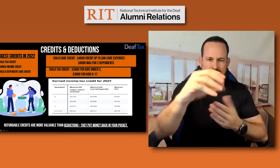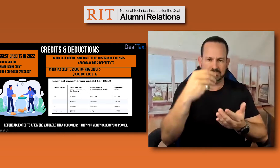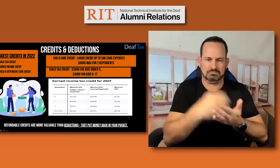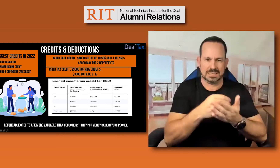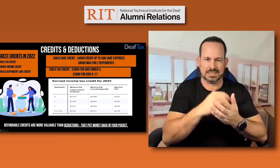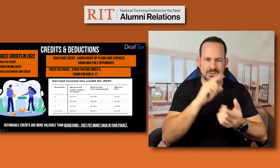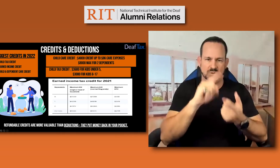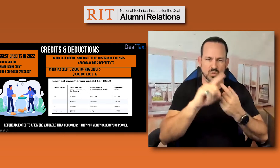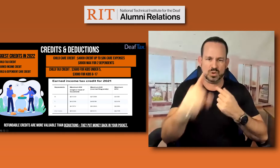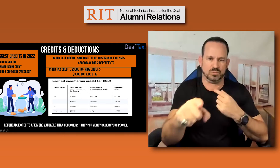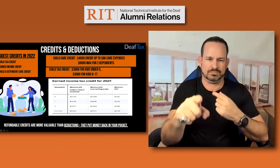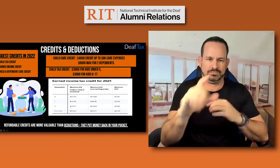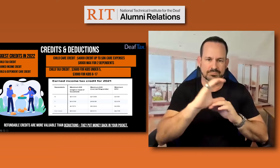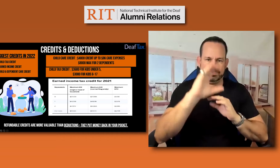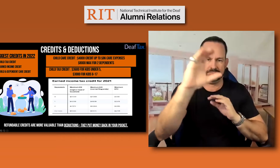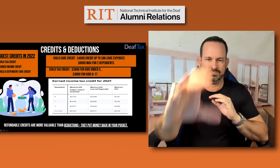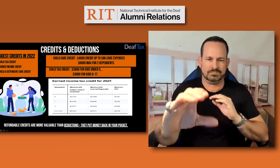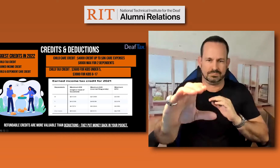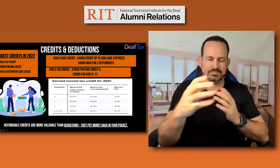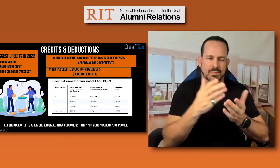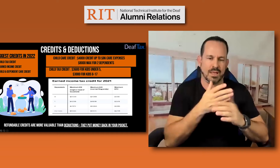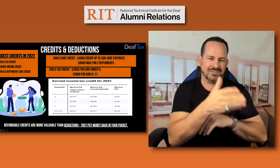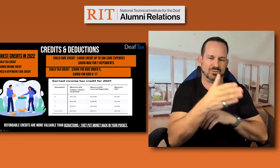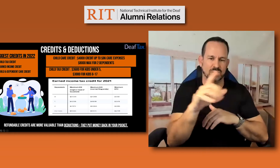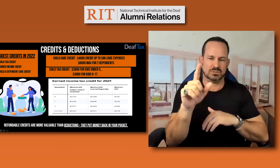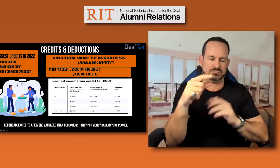the government is giving money to you...